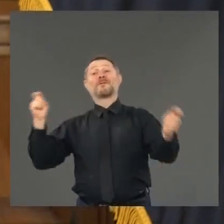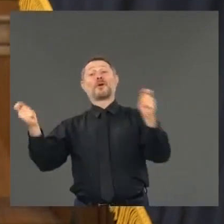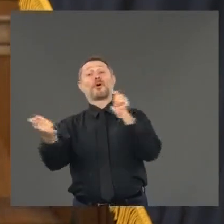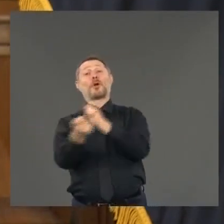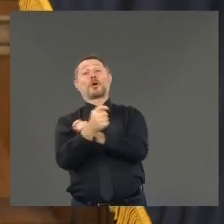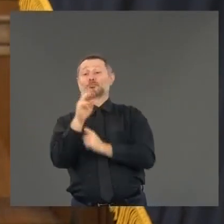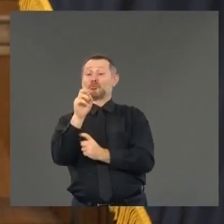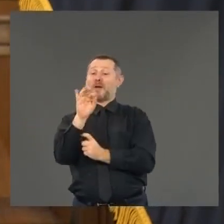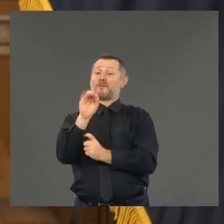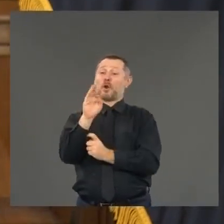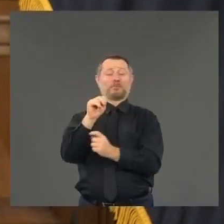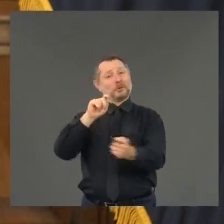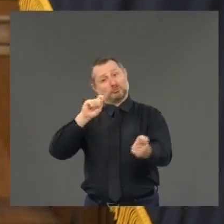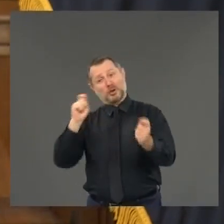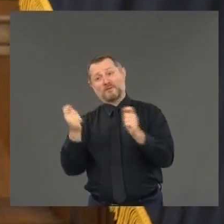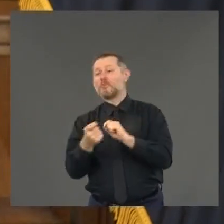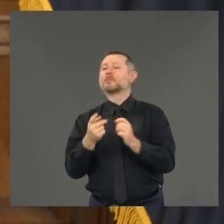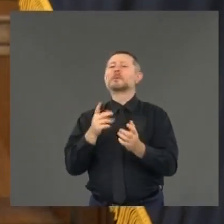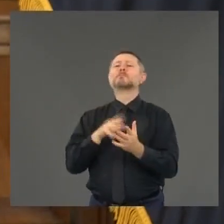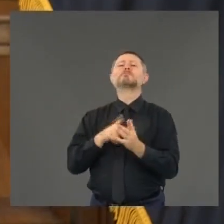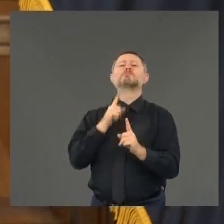I THINK IT'S THE REFORMS ARE